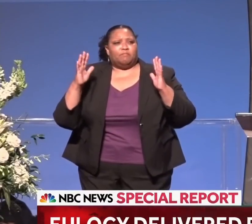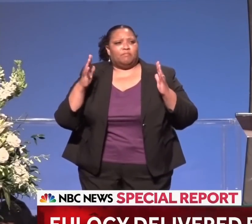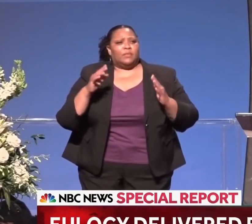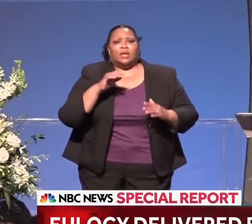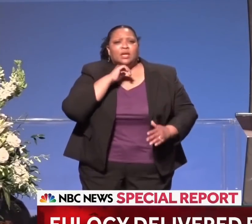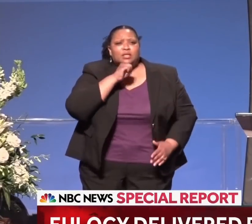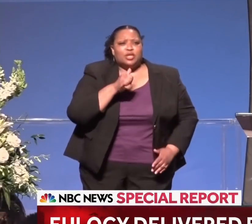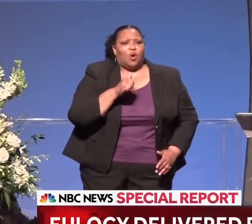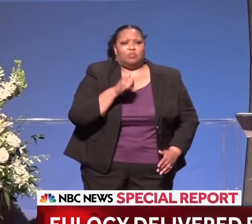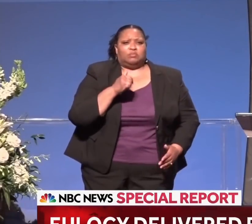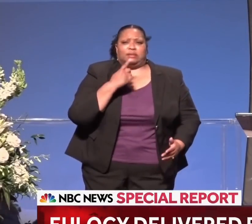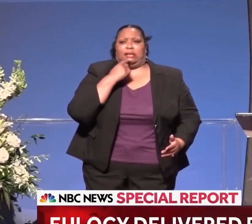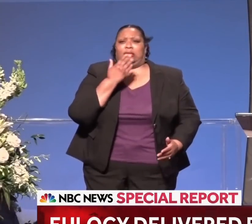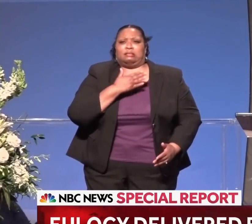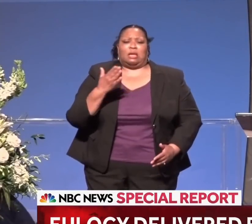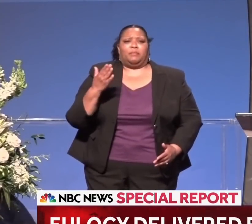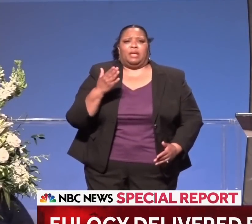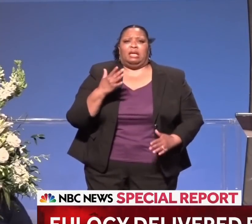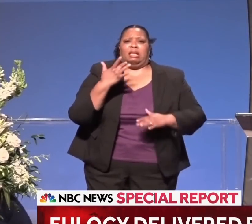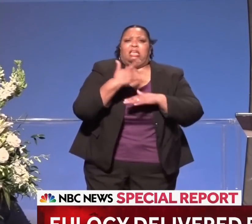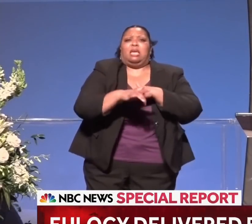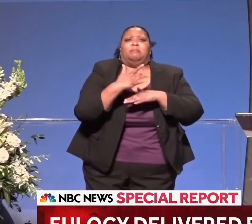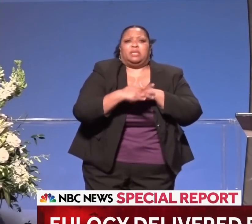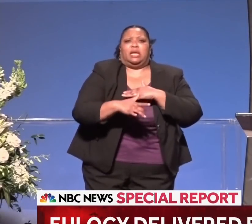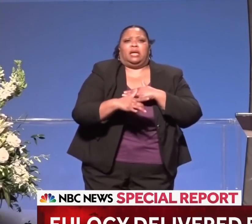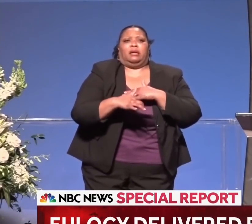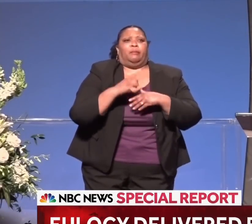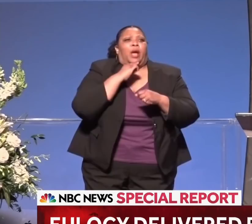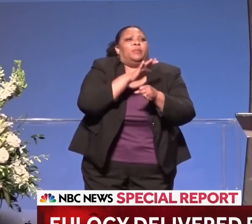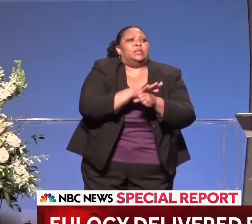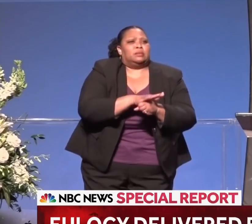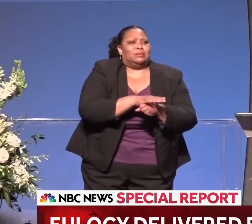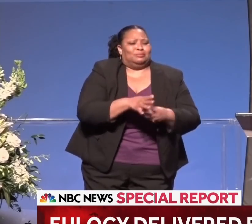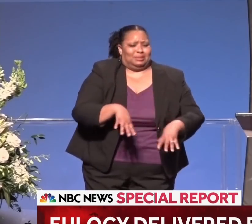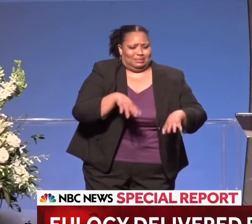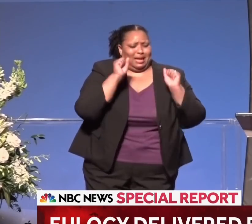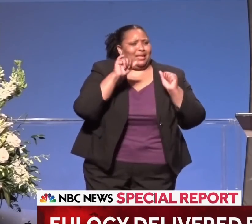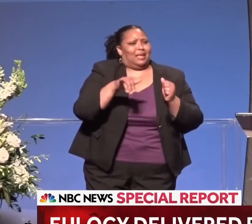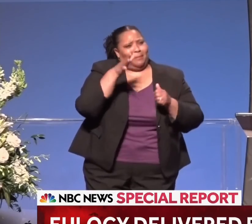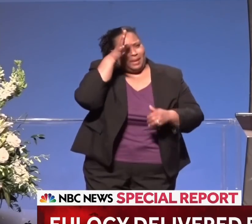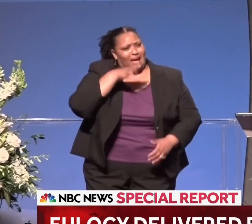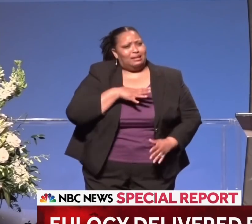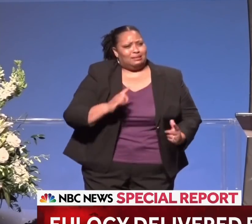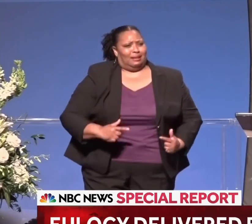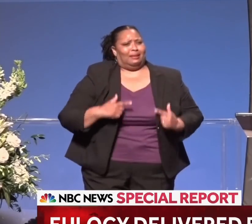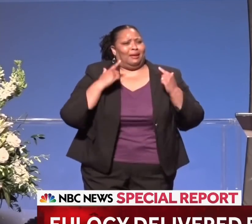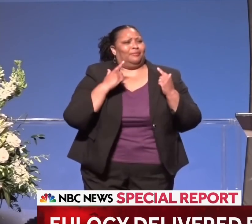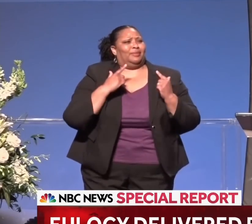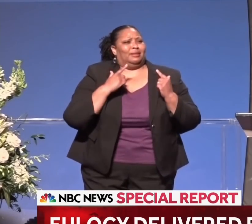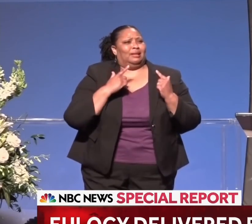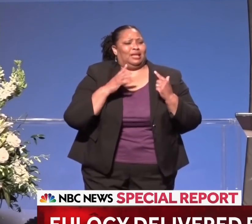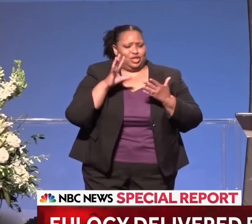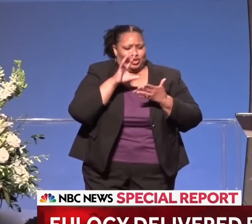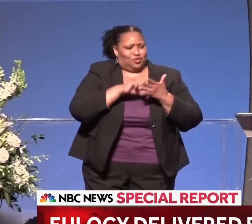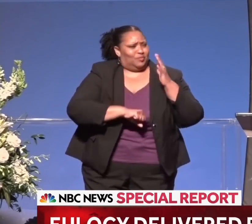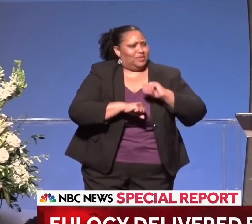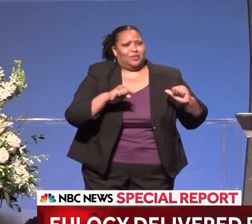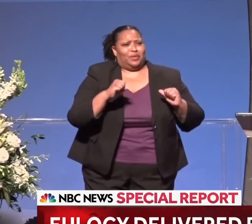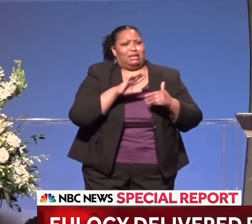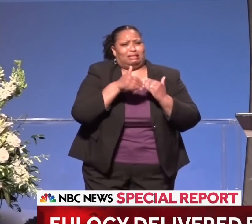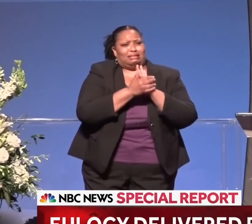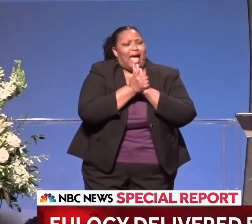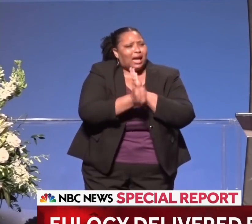DON’T COME WITH SOME EMPTY APOLOGY.